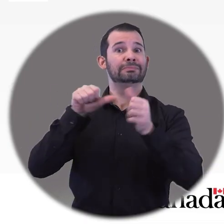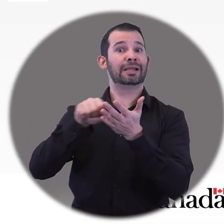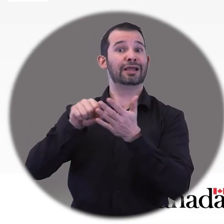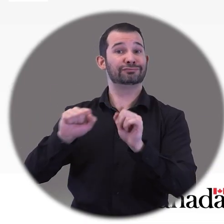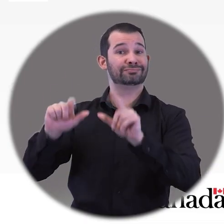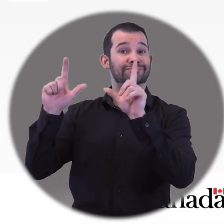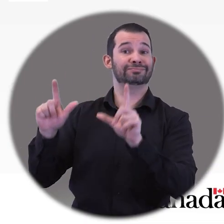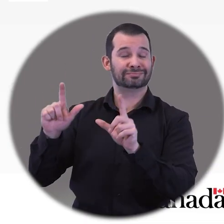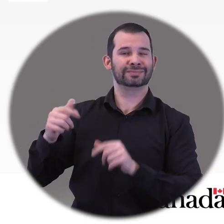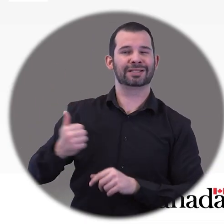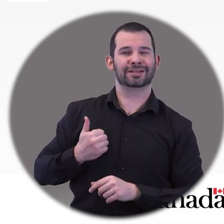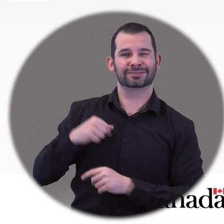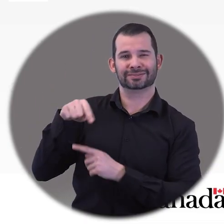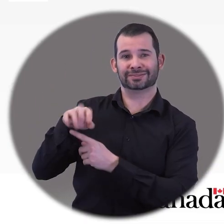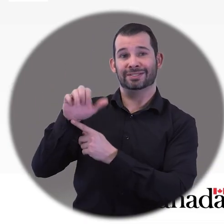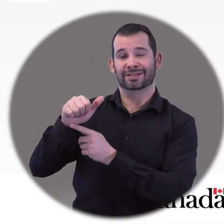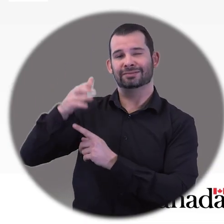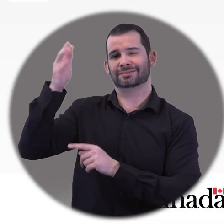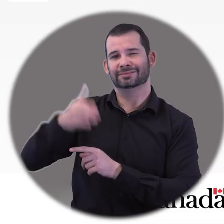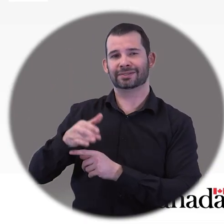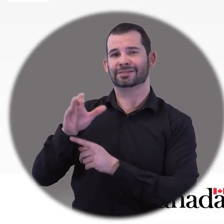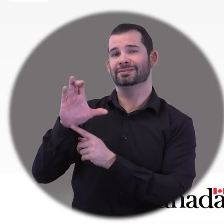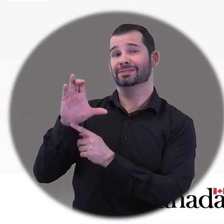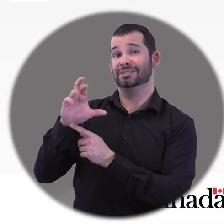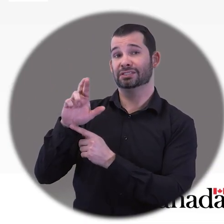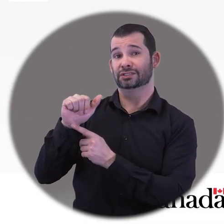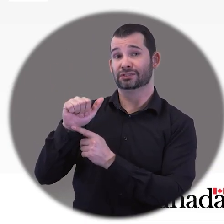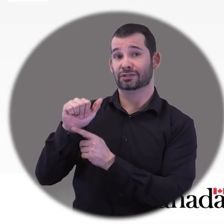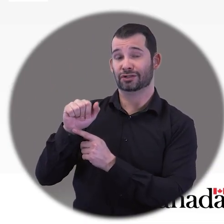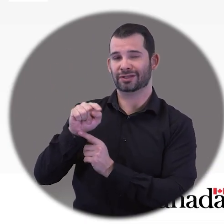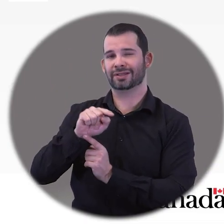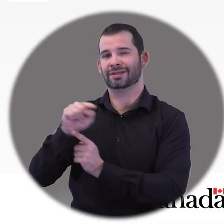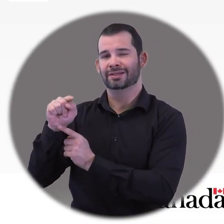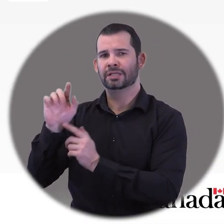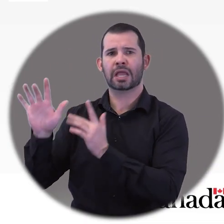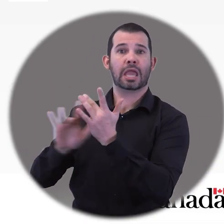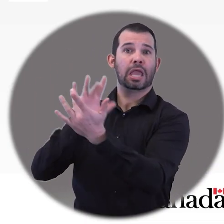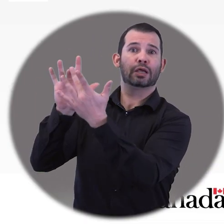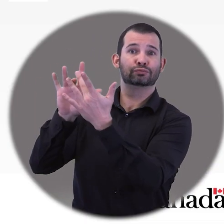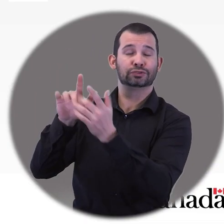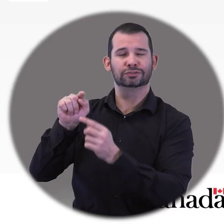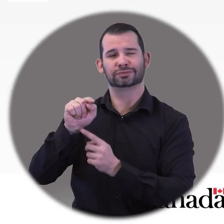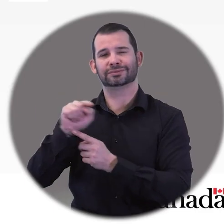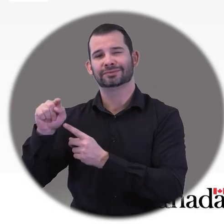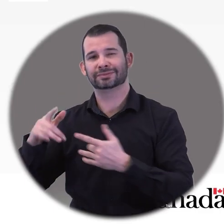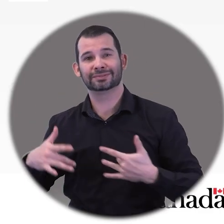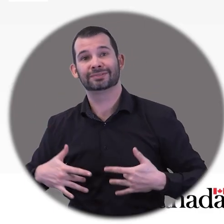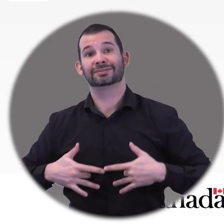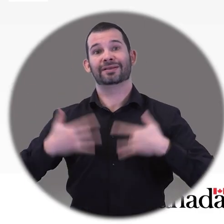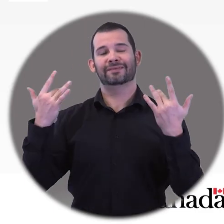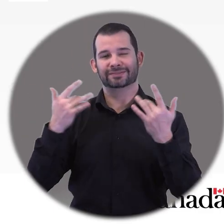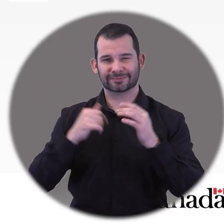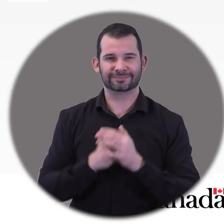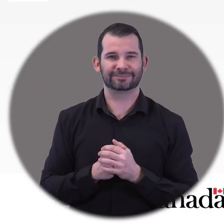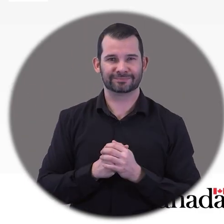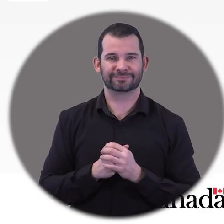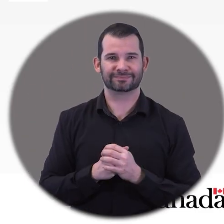canada.ca/cra-outreach-events